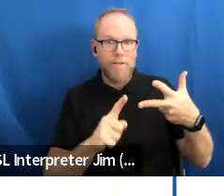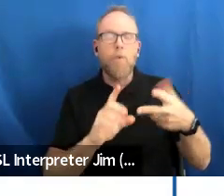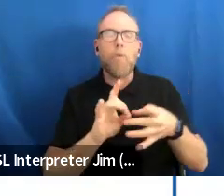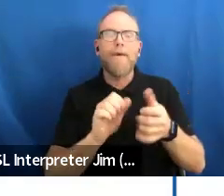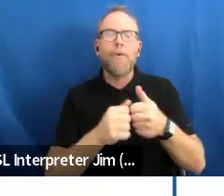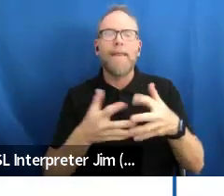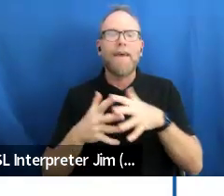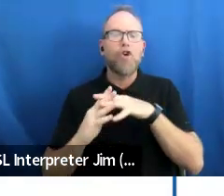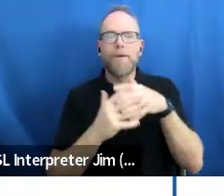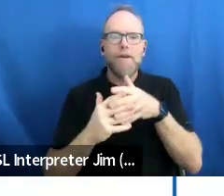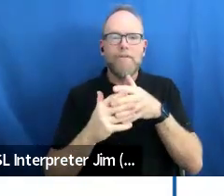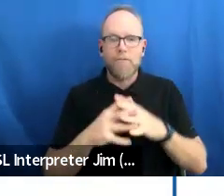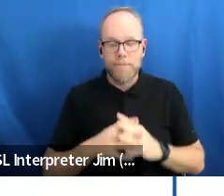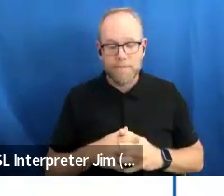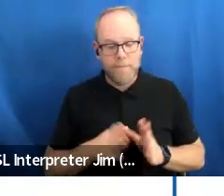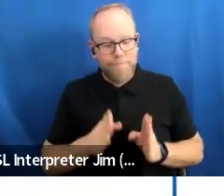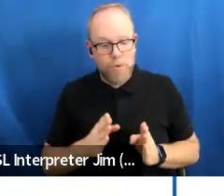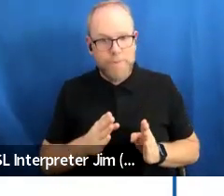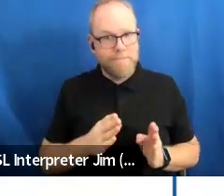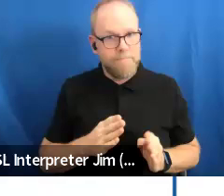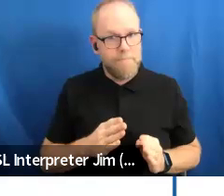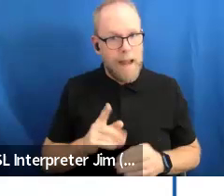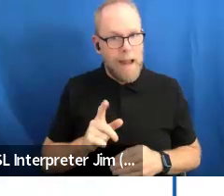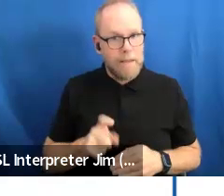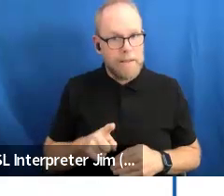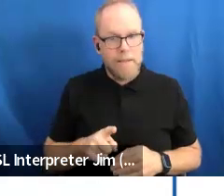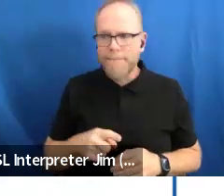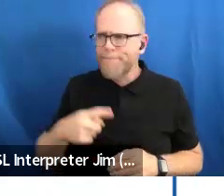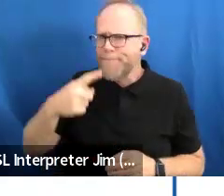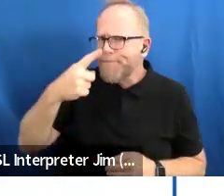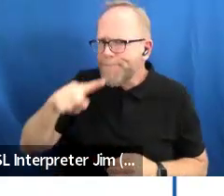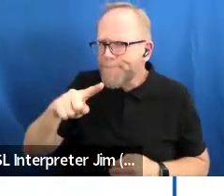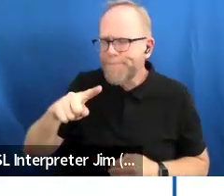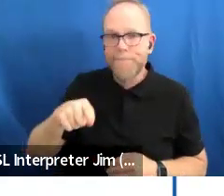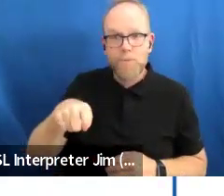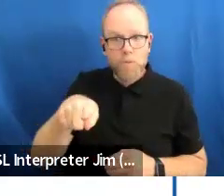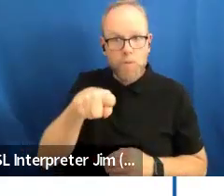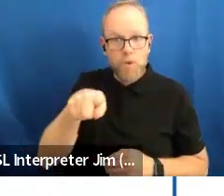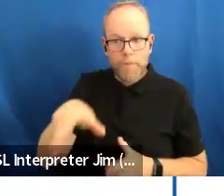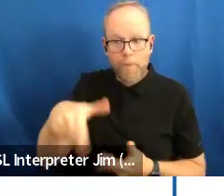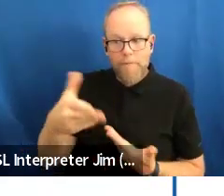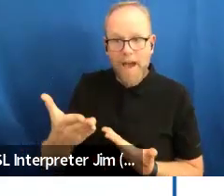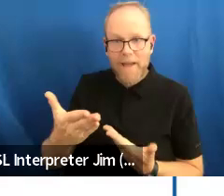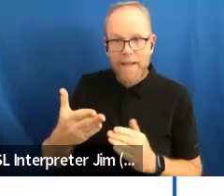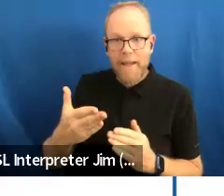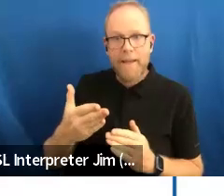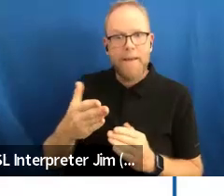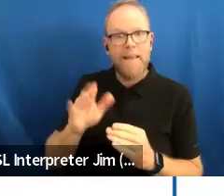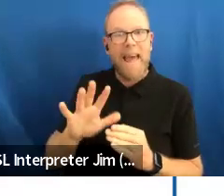This attendee is asking if we can provide the intersectionality reference on interface